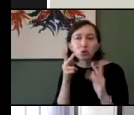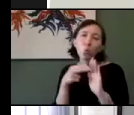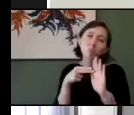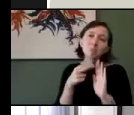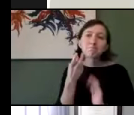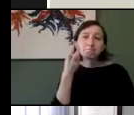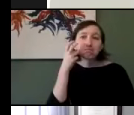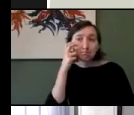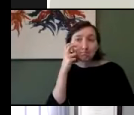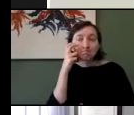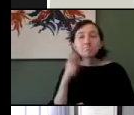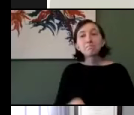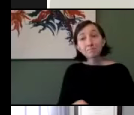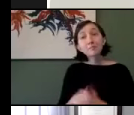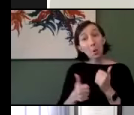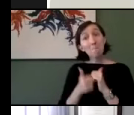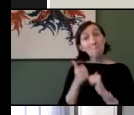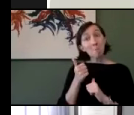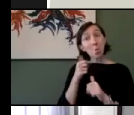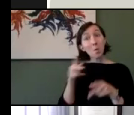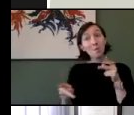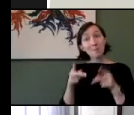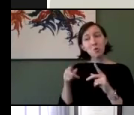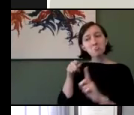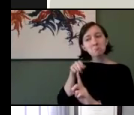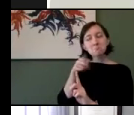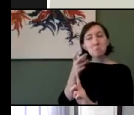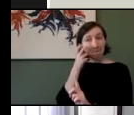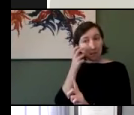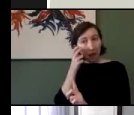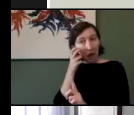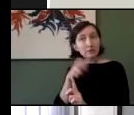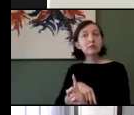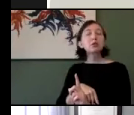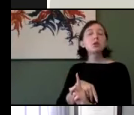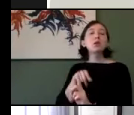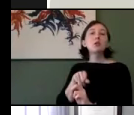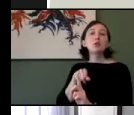While most blind individuals or individuals who are blind can wear masks